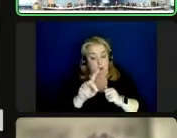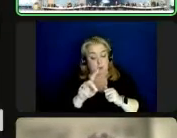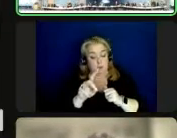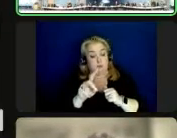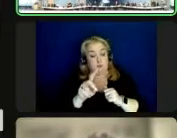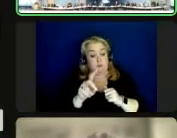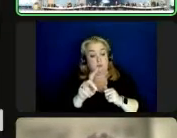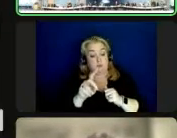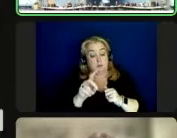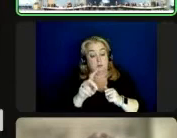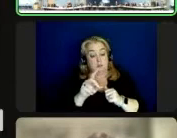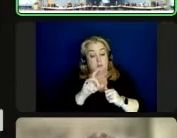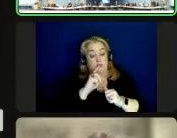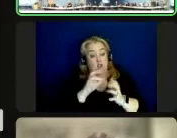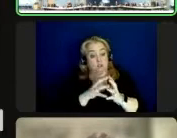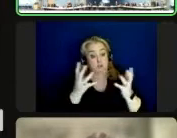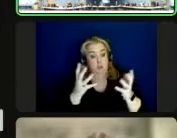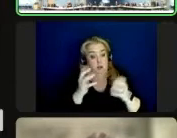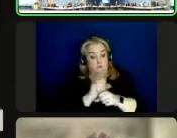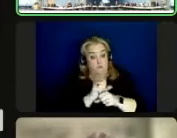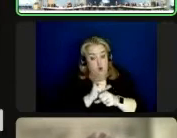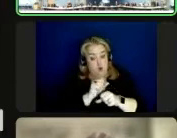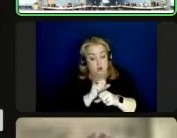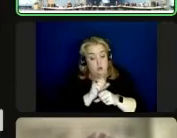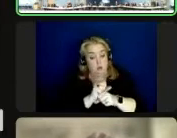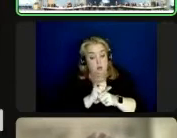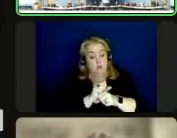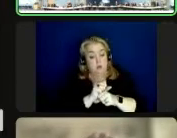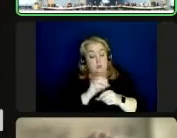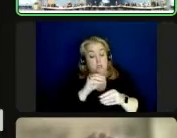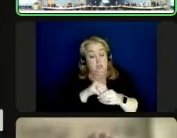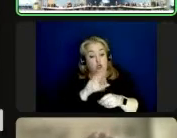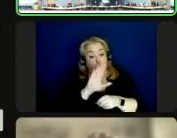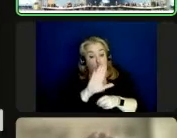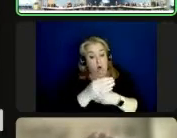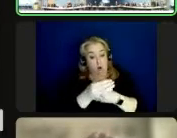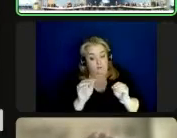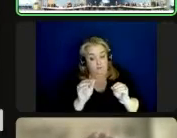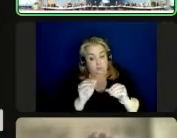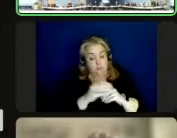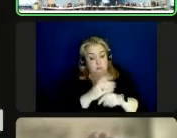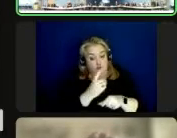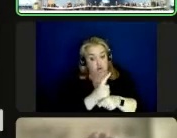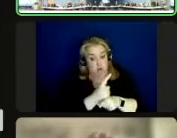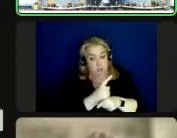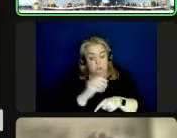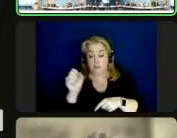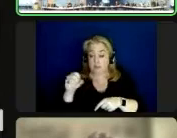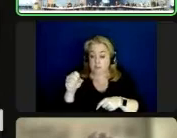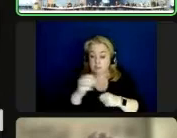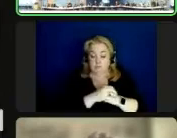BEFORE. AND SORRY JUST ONE MORE